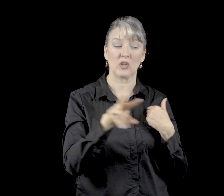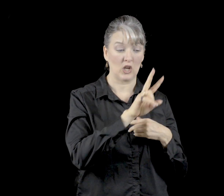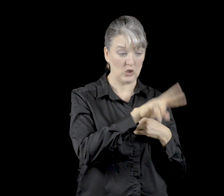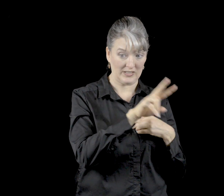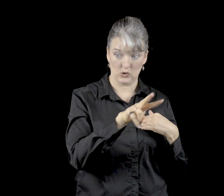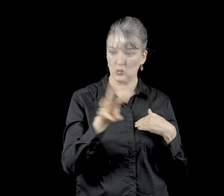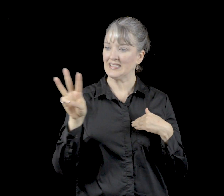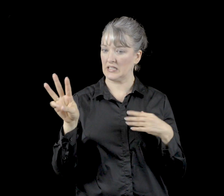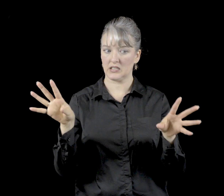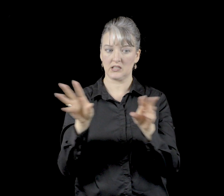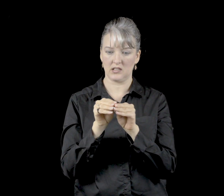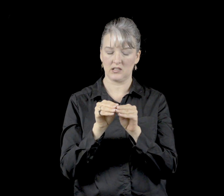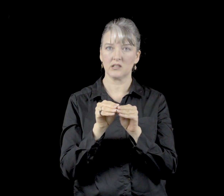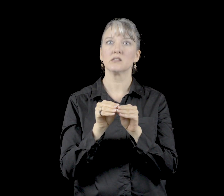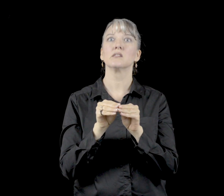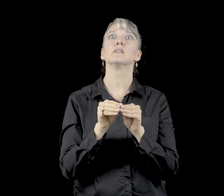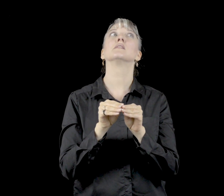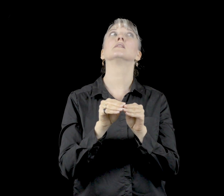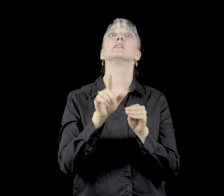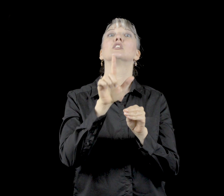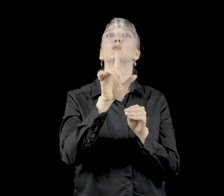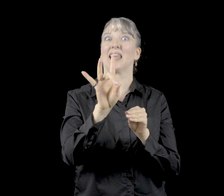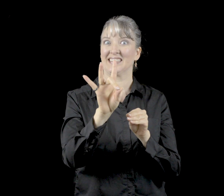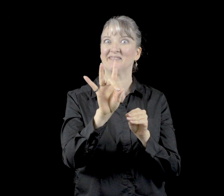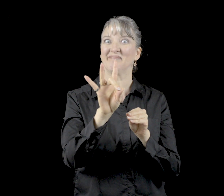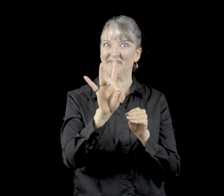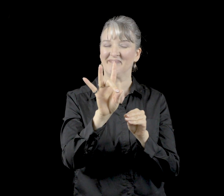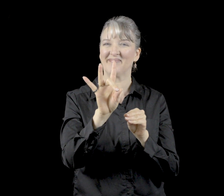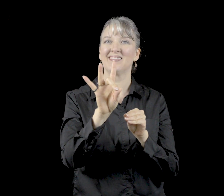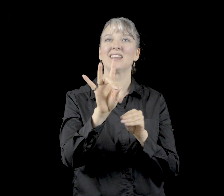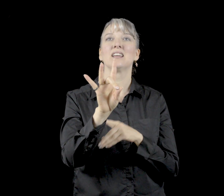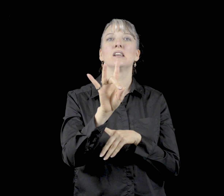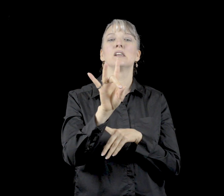Bring together 22 and 6 we get 28. [Had me on the edge of my seat there!]